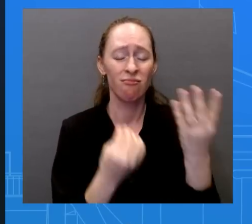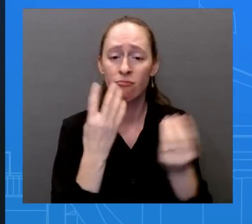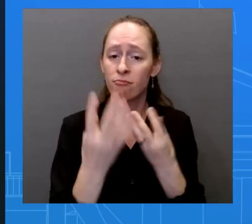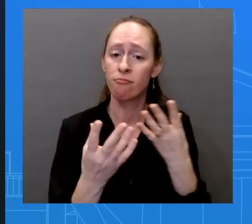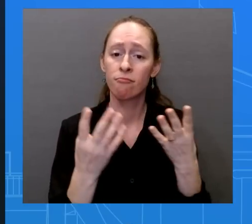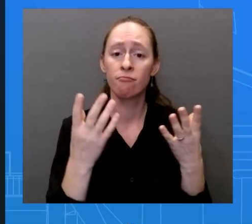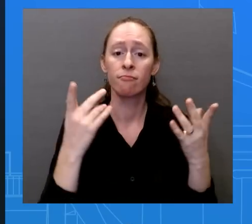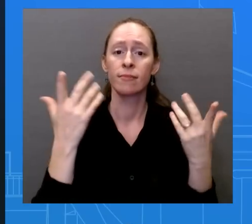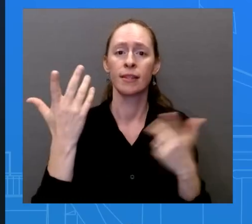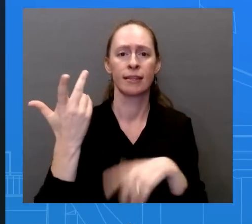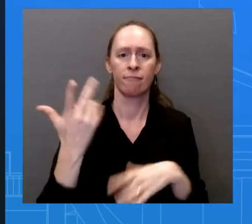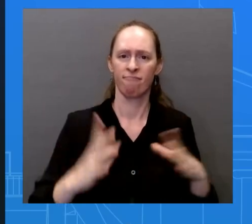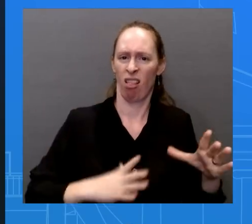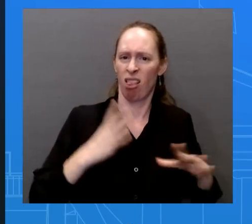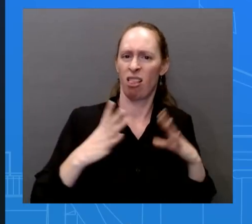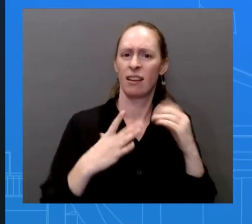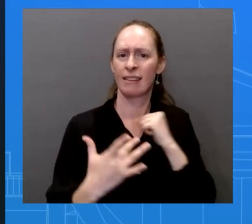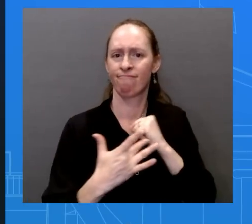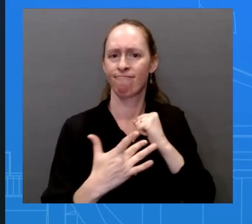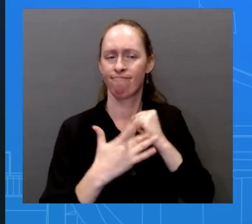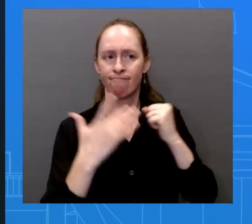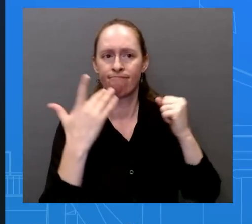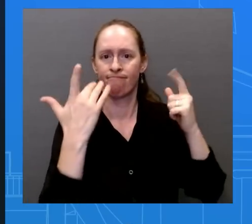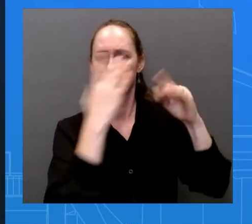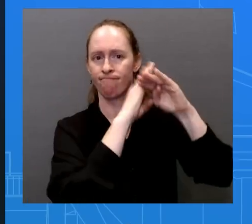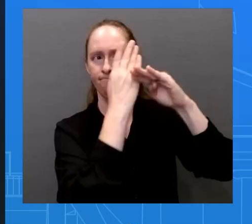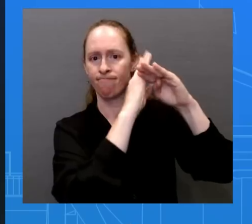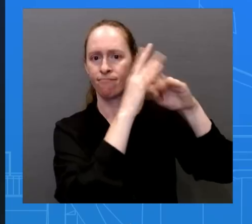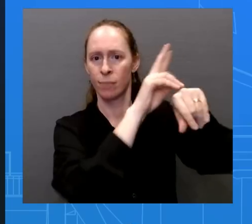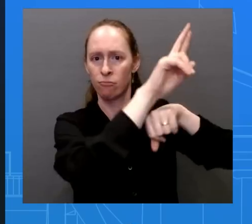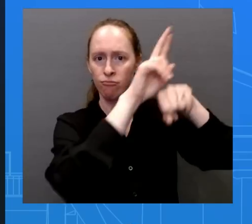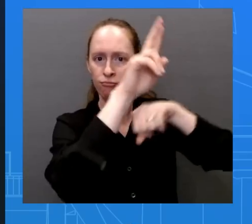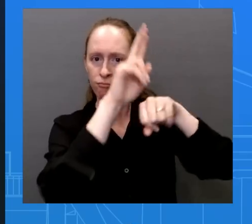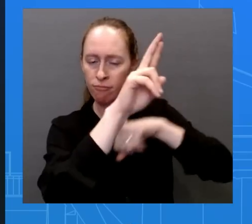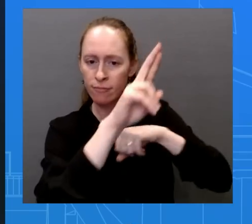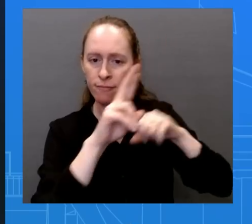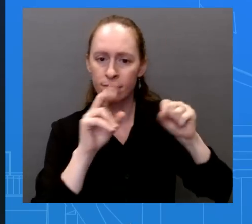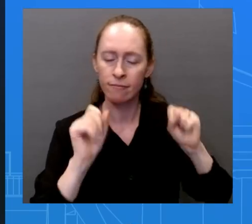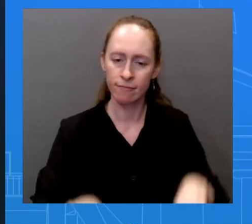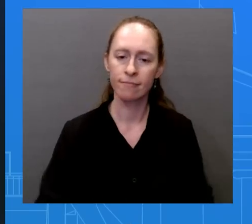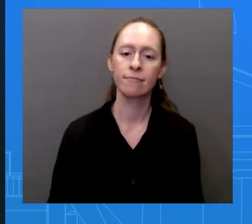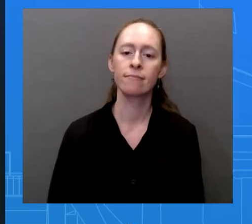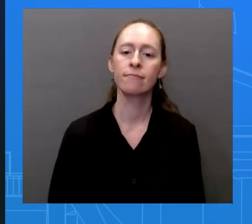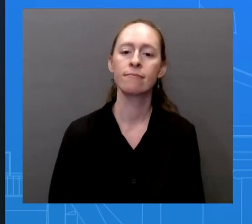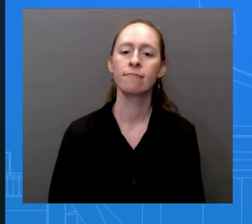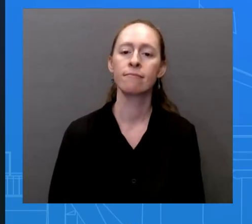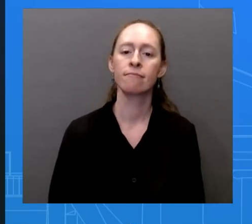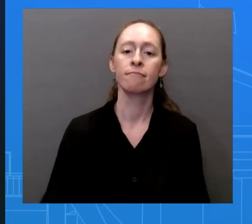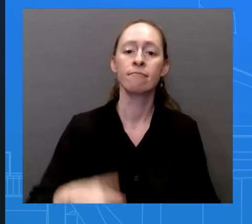for more than 90 minutes to continue coordinating our efforts to impose costs on Russia